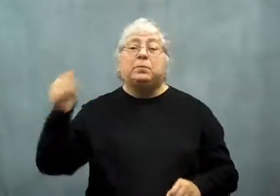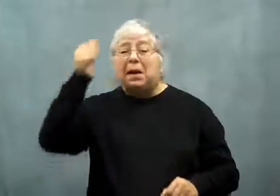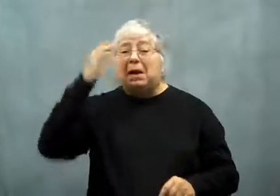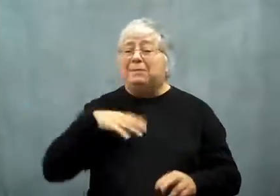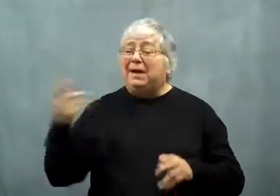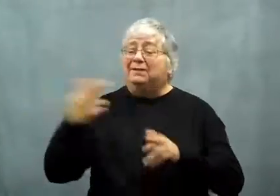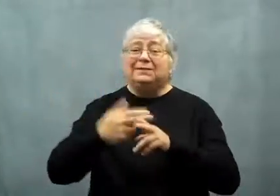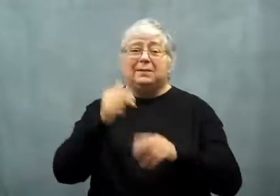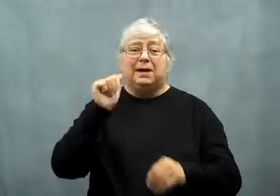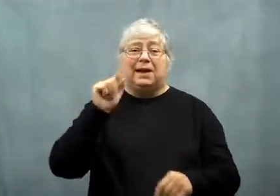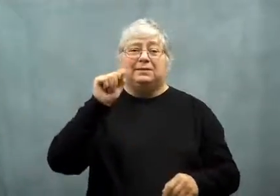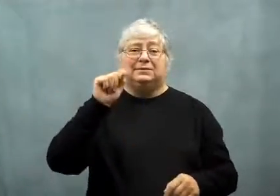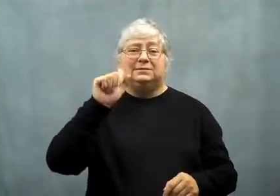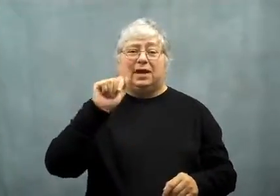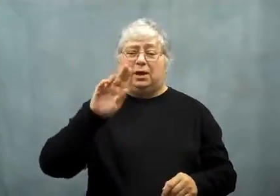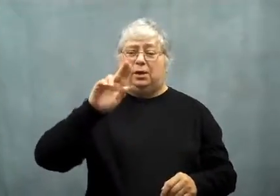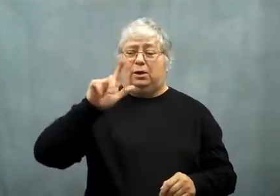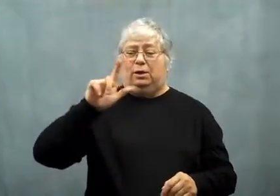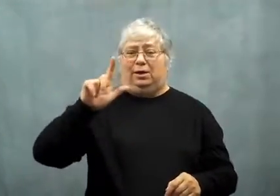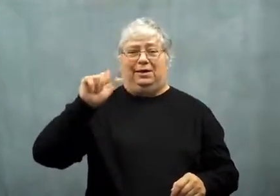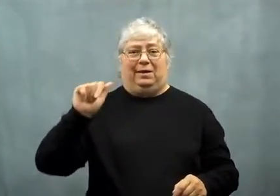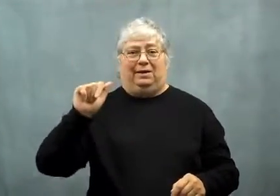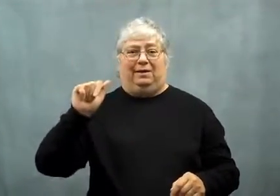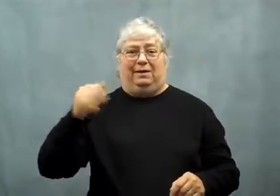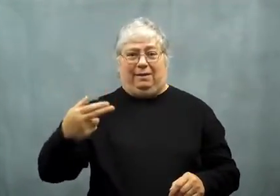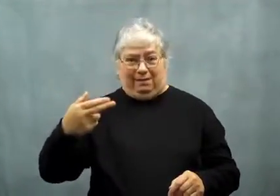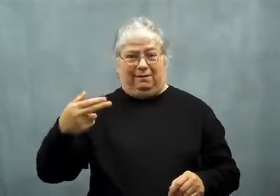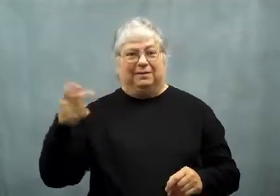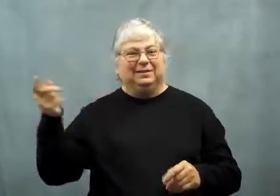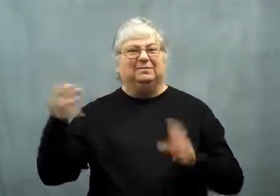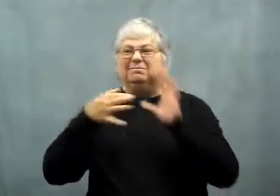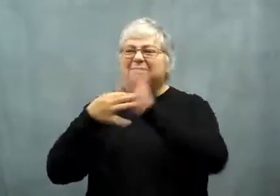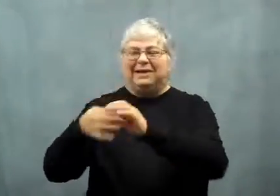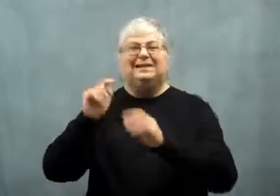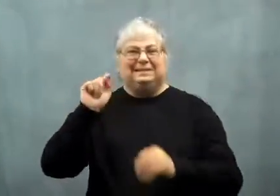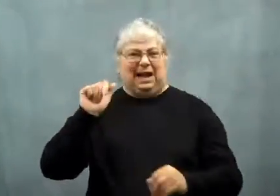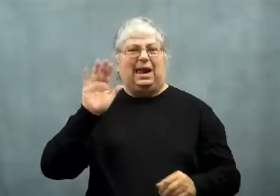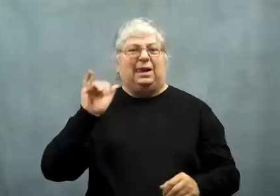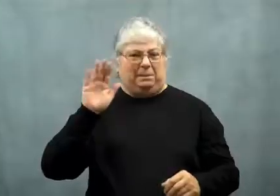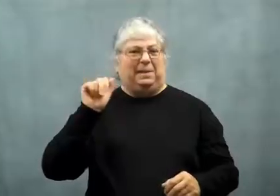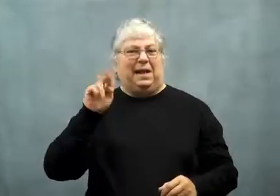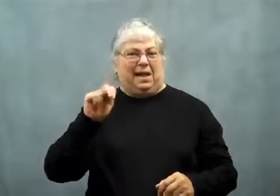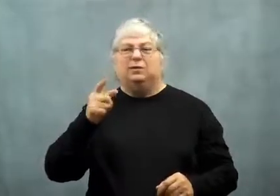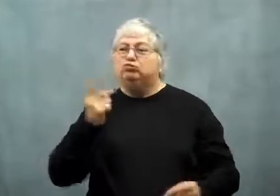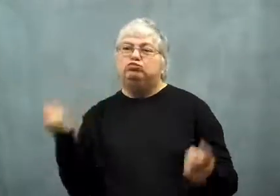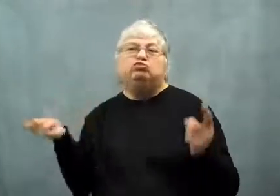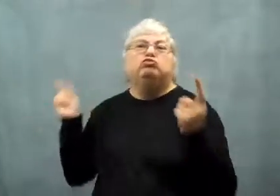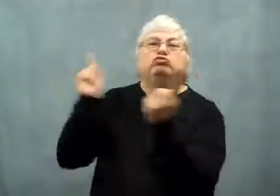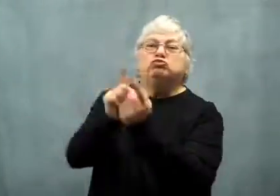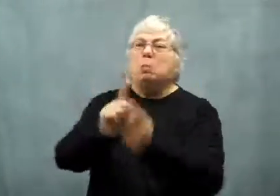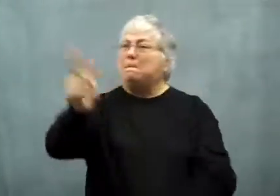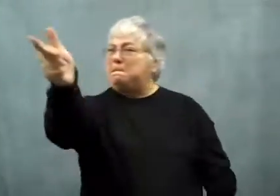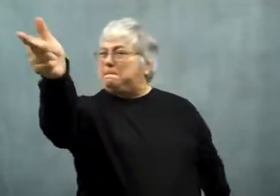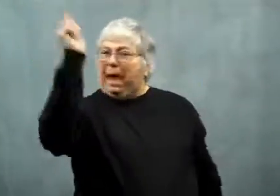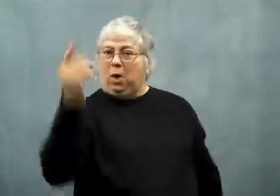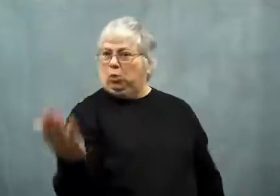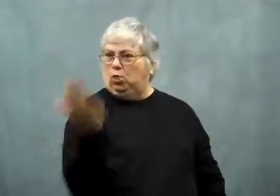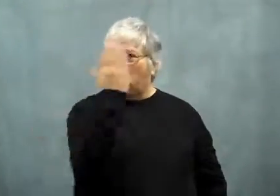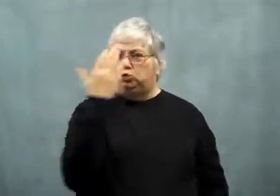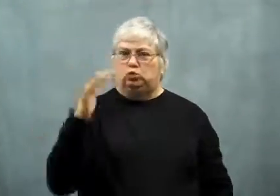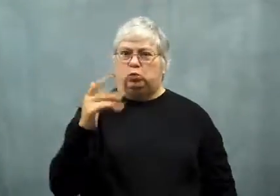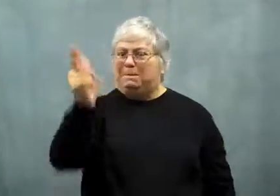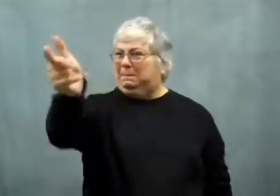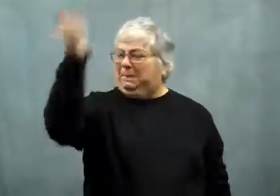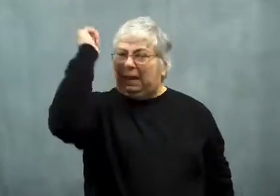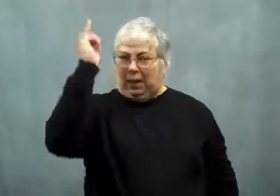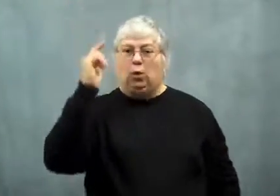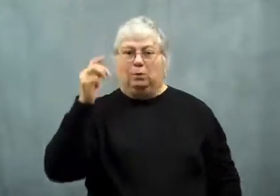A man named Attabullah, who is associated with the Taliban,